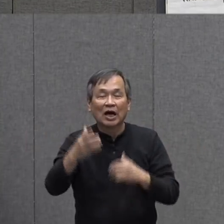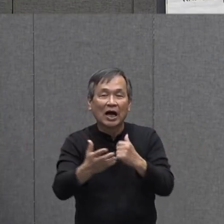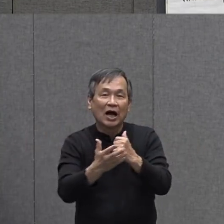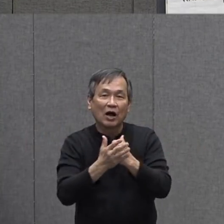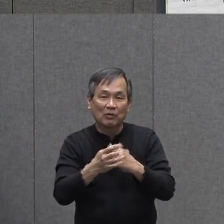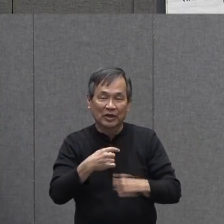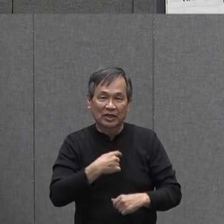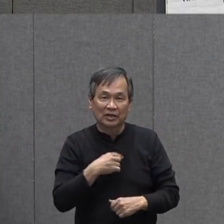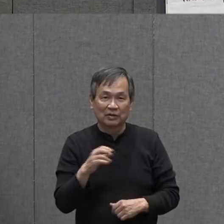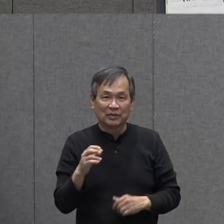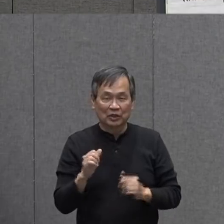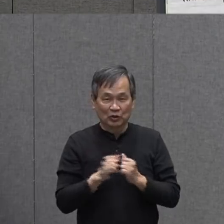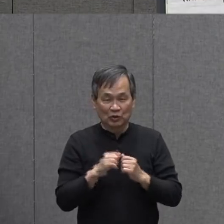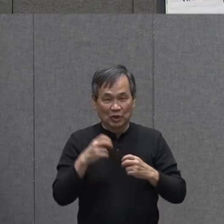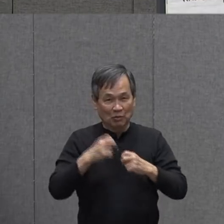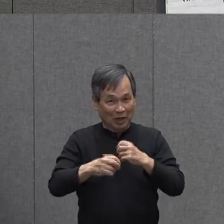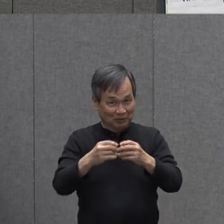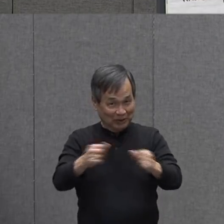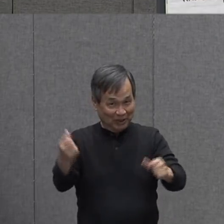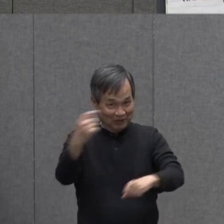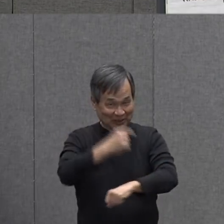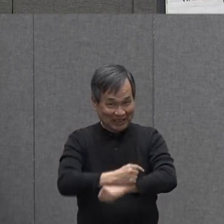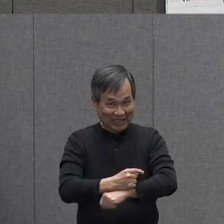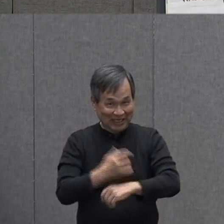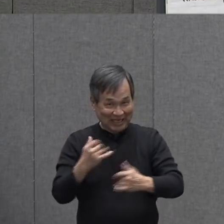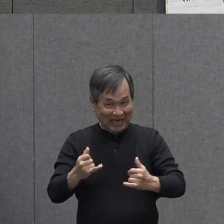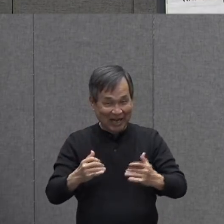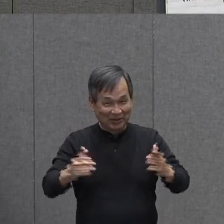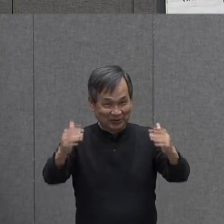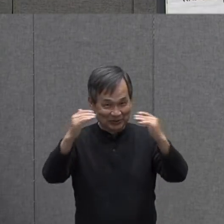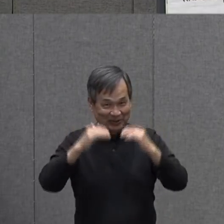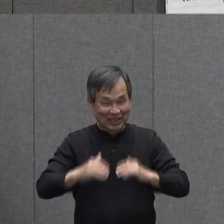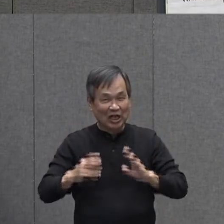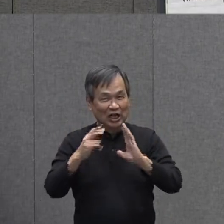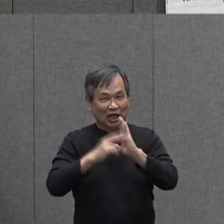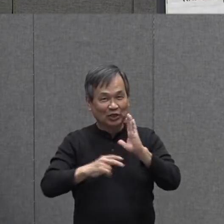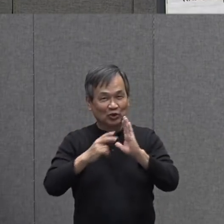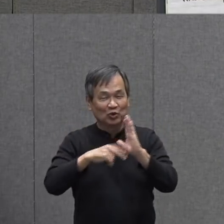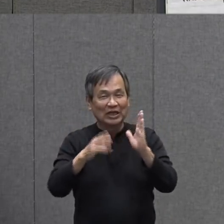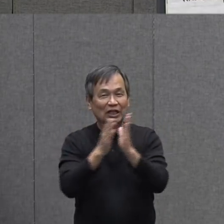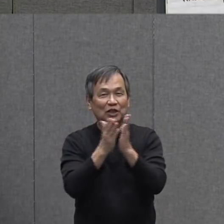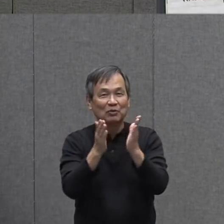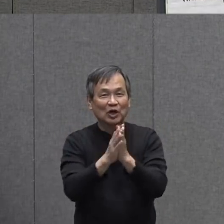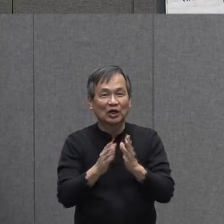with some problem solving today. We're gonna move into our read aloud with Miss Obenchain,